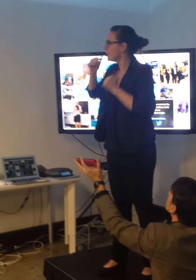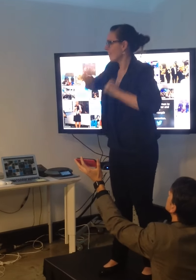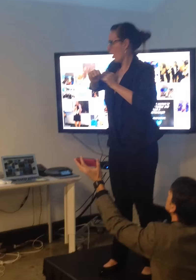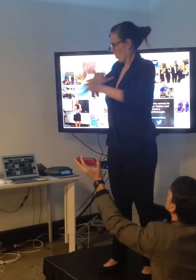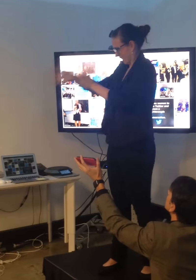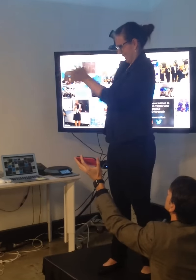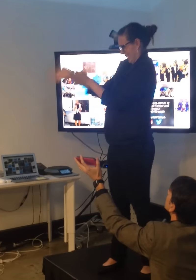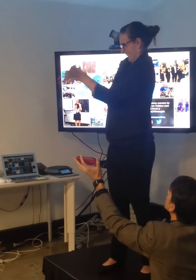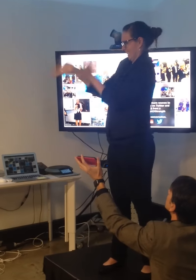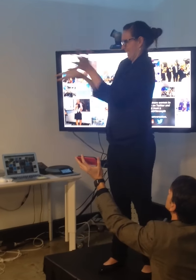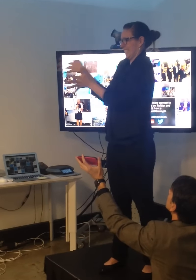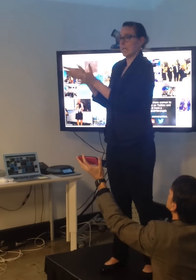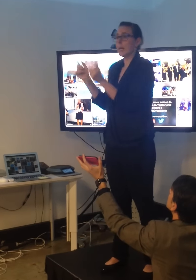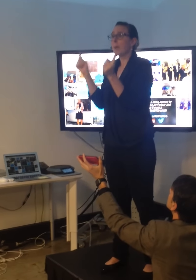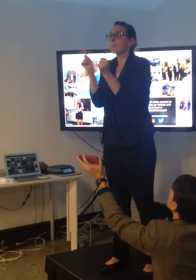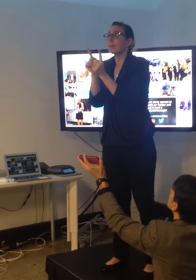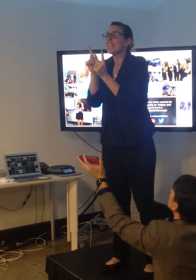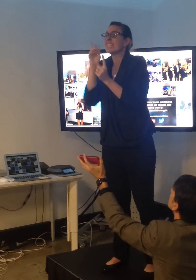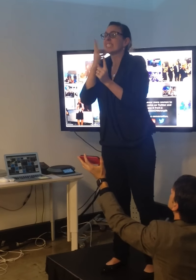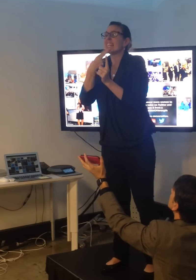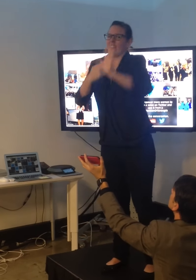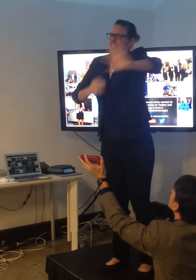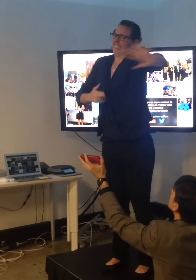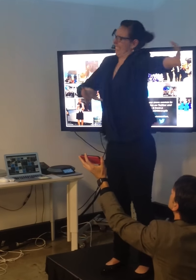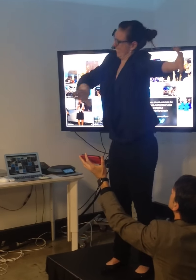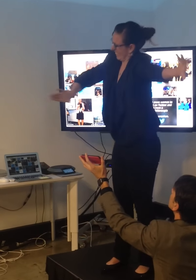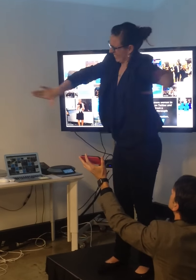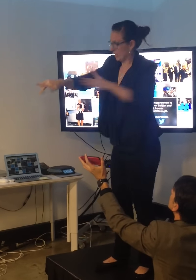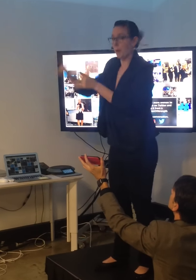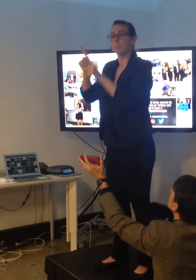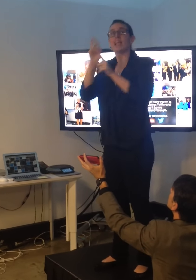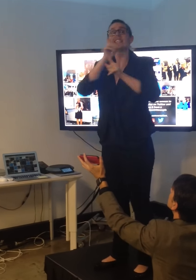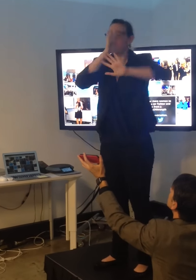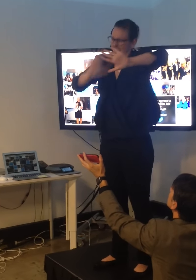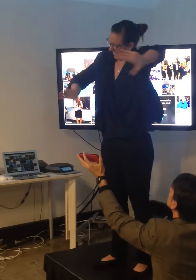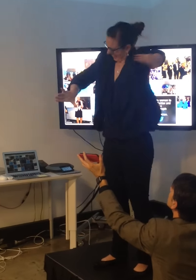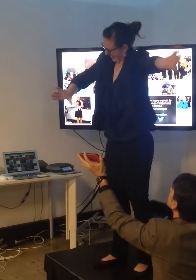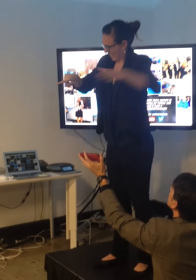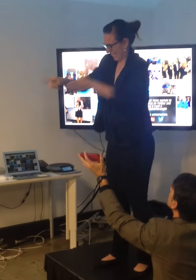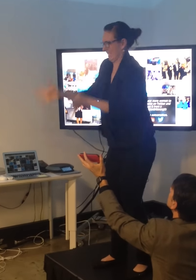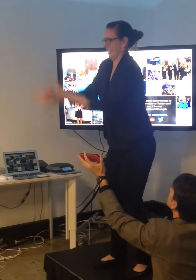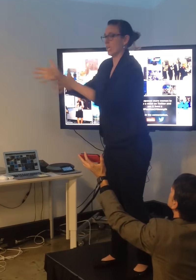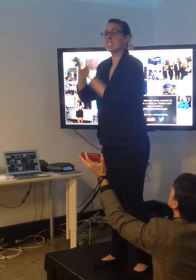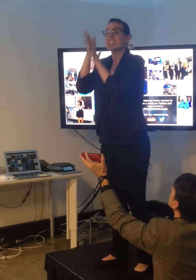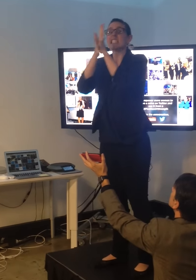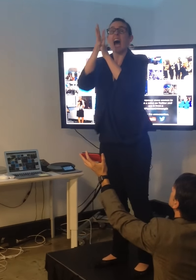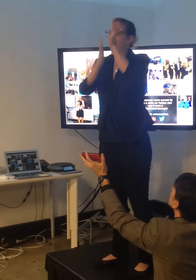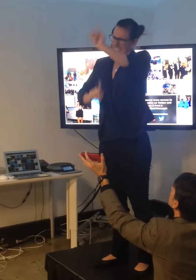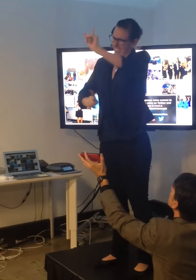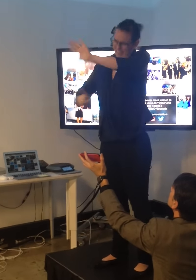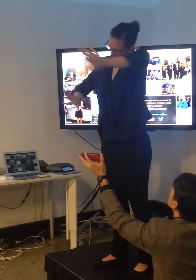and have a cochlear implant and a hearing aid, and all of the effort is towards that. But they think, "Oh, no, don't mix with deaf people, "don't use sign language.